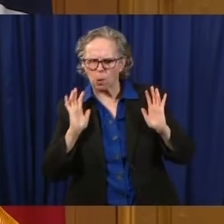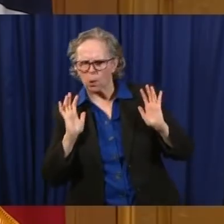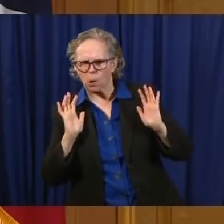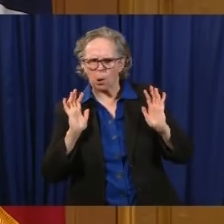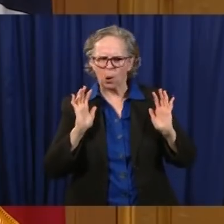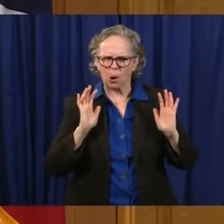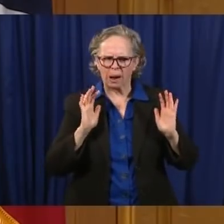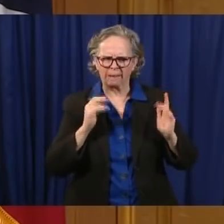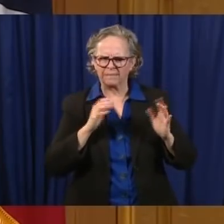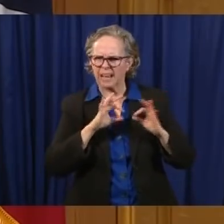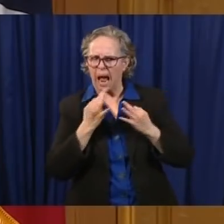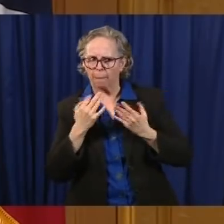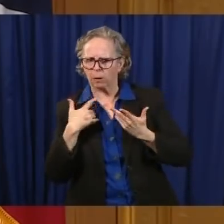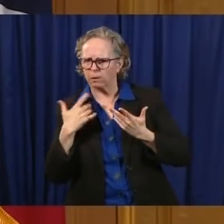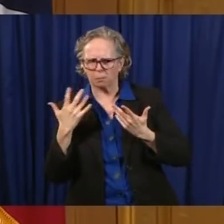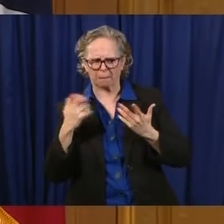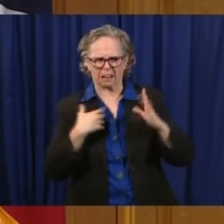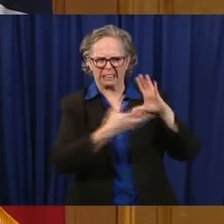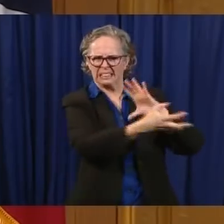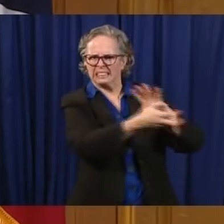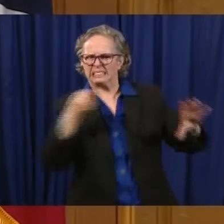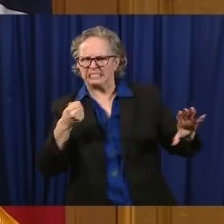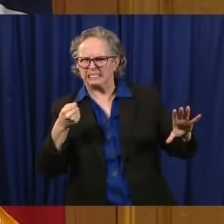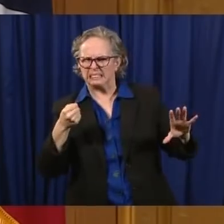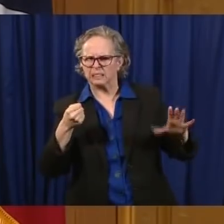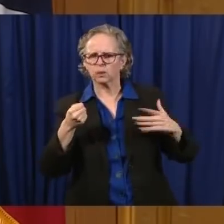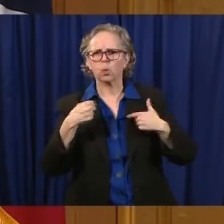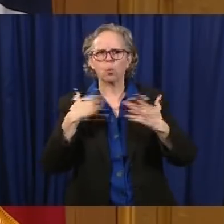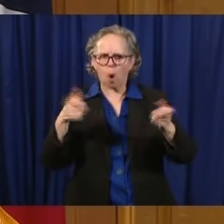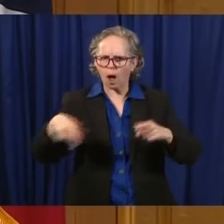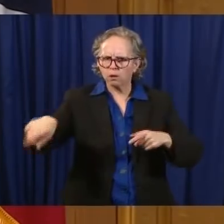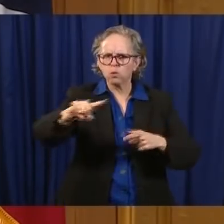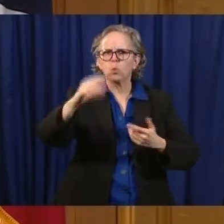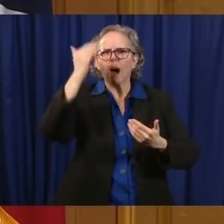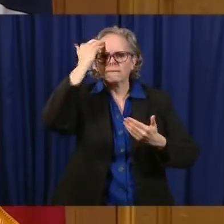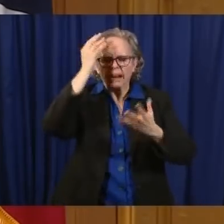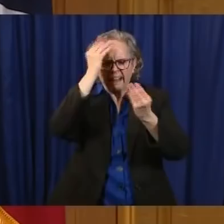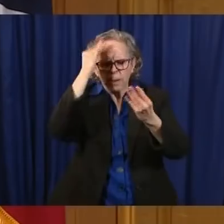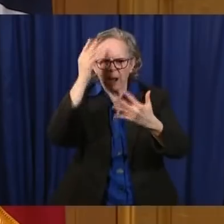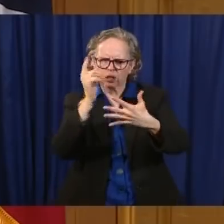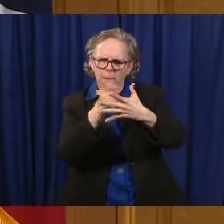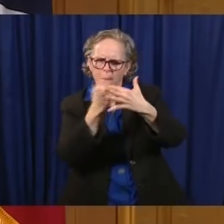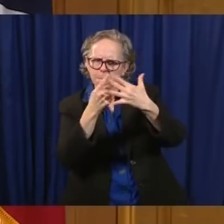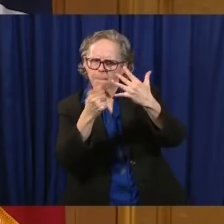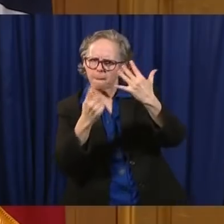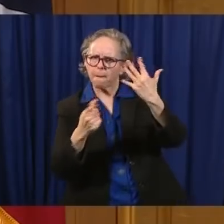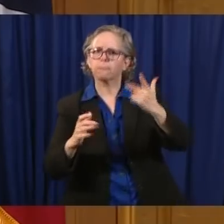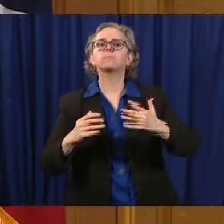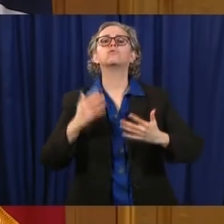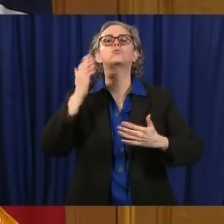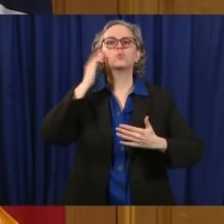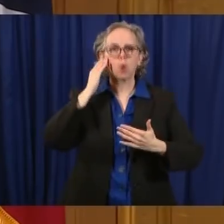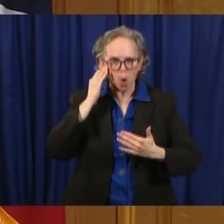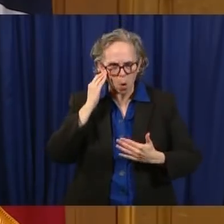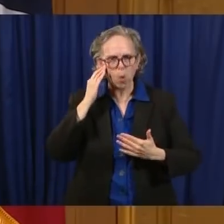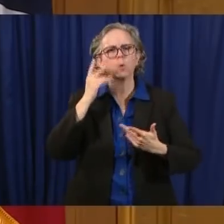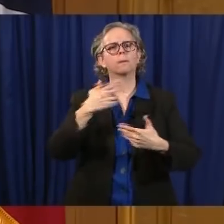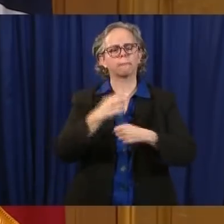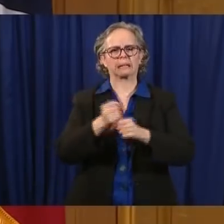TAKING A LOVED ONE OR GOING TO A NURSING HOME, YOU HAVE EVERY RIGHT TO KNOW WHAT THE SITUATION IS THERE.